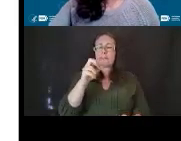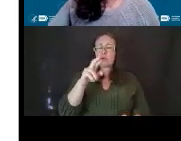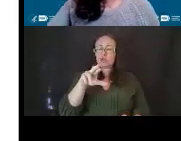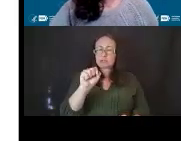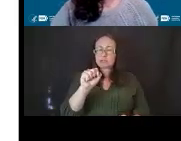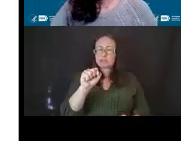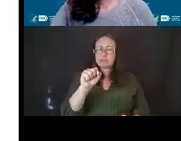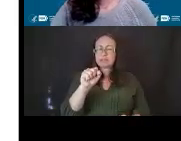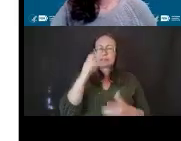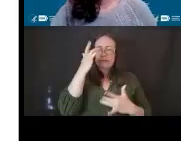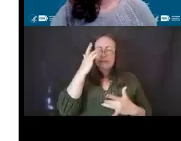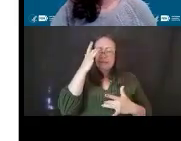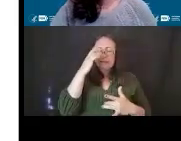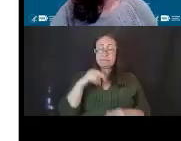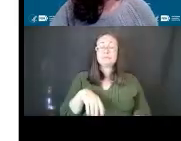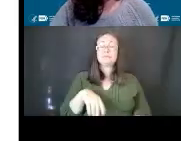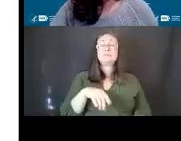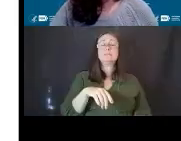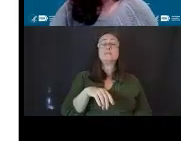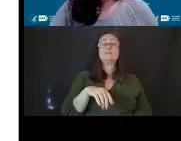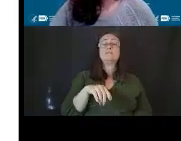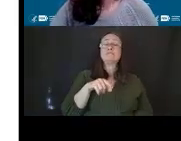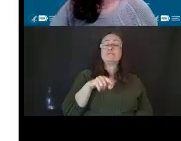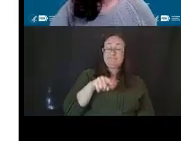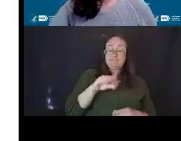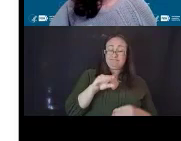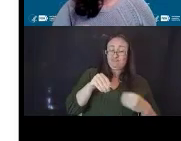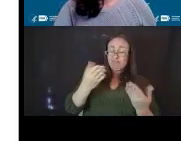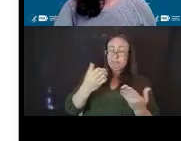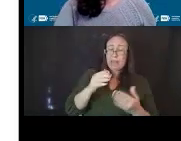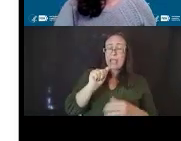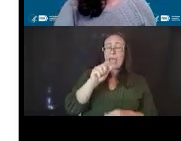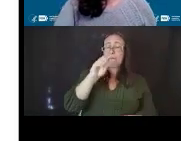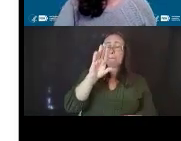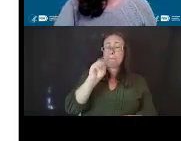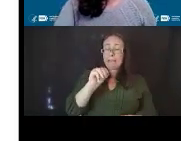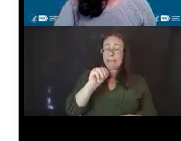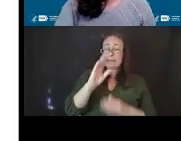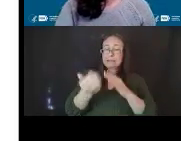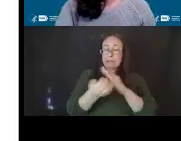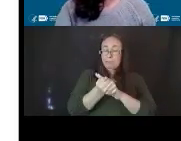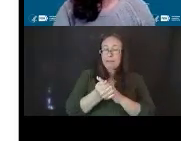that you have at least 2 years of funding left when you apply.